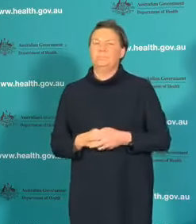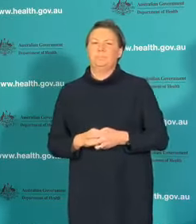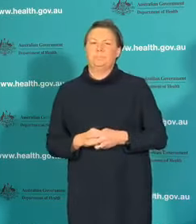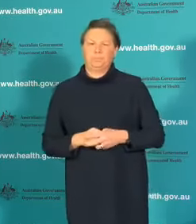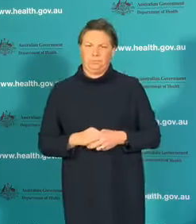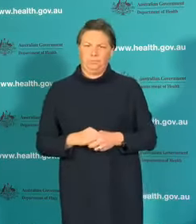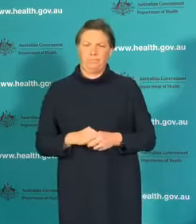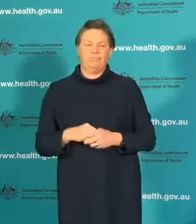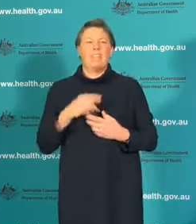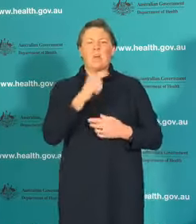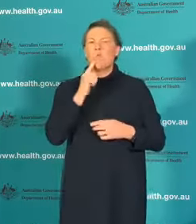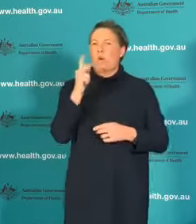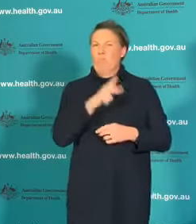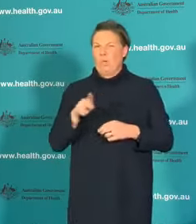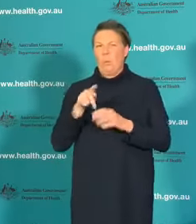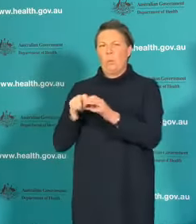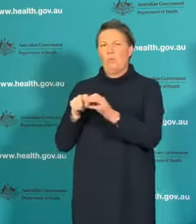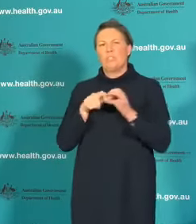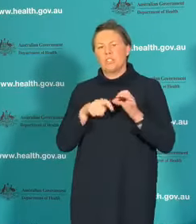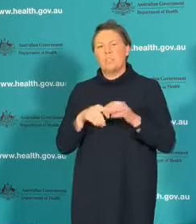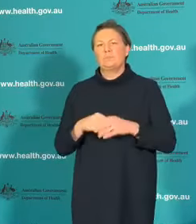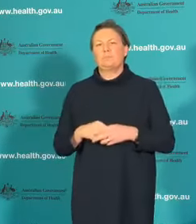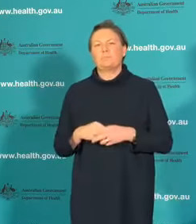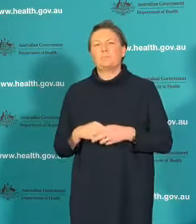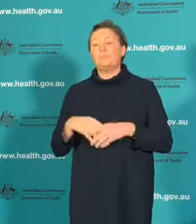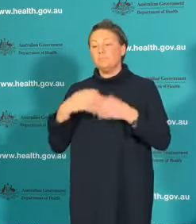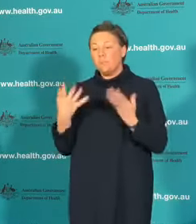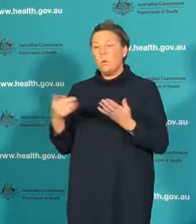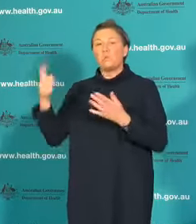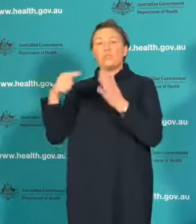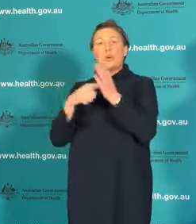hear it is about the advice provided by the AHPPC